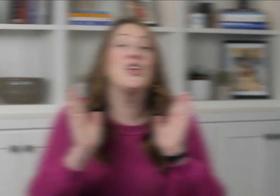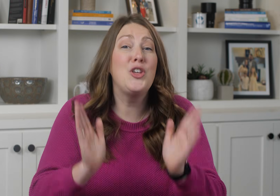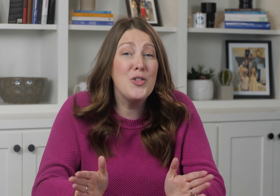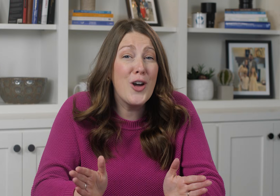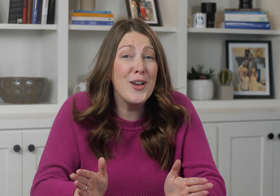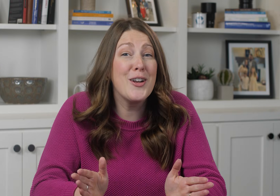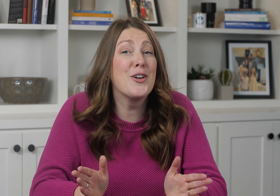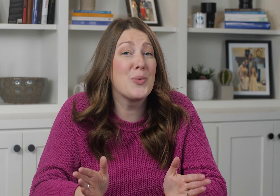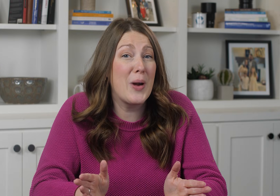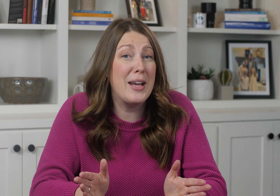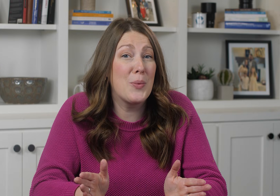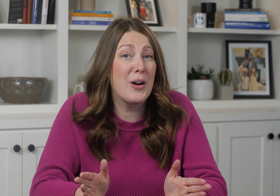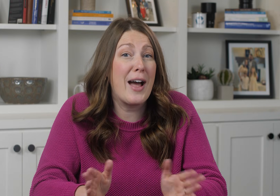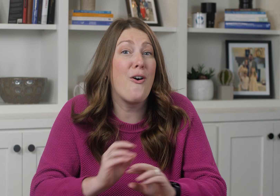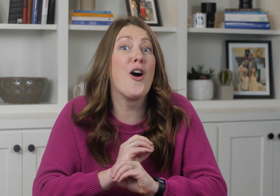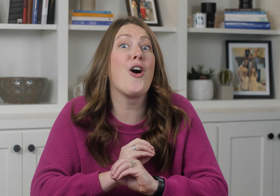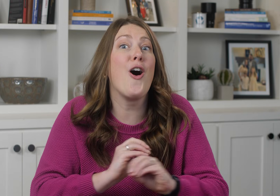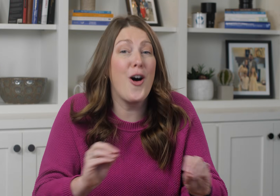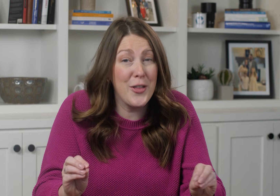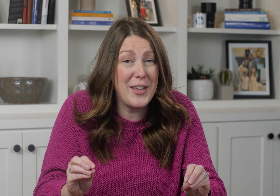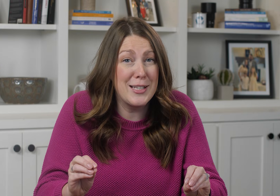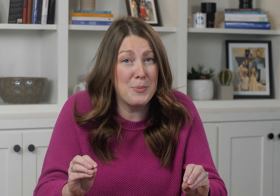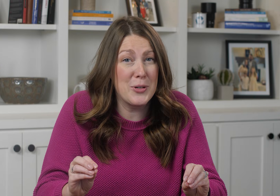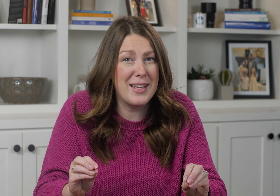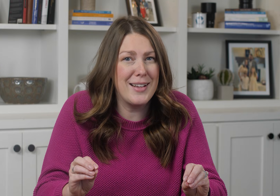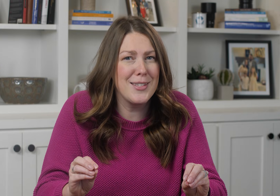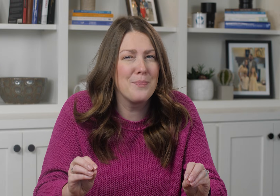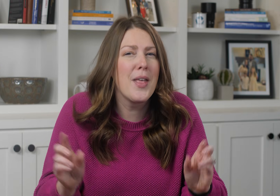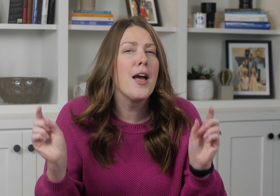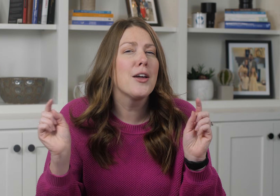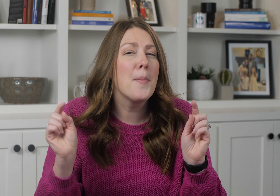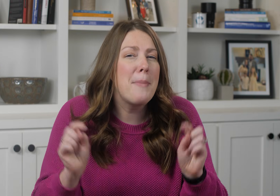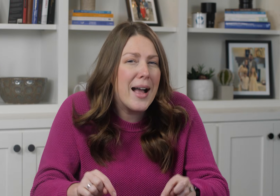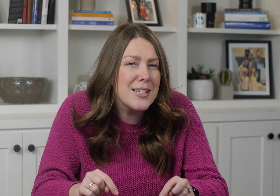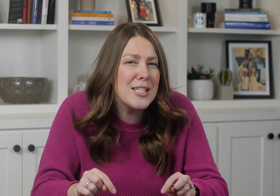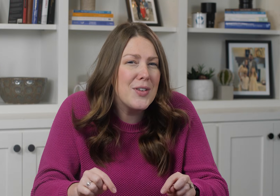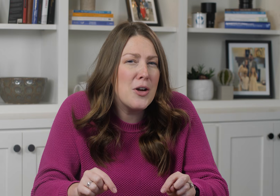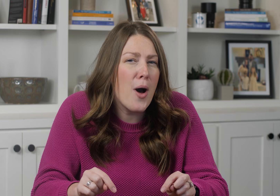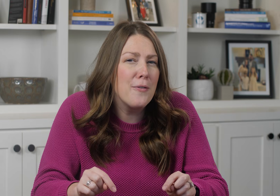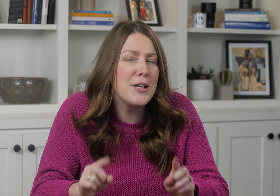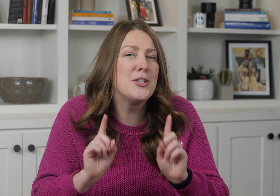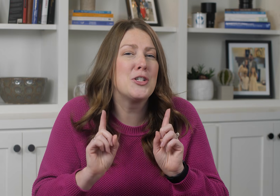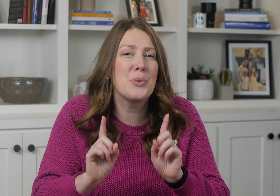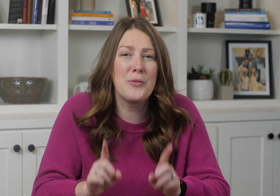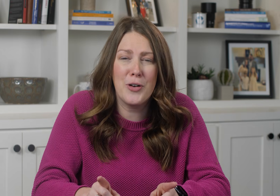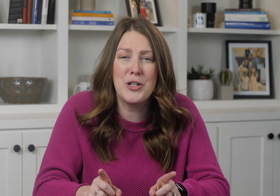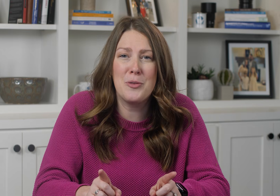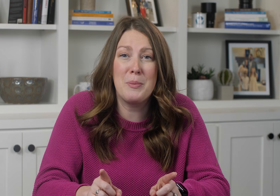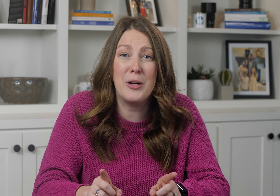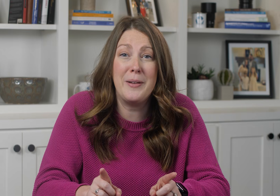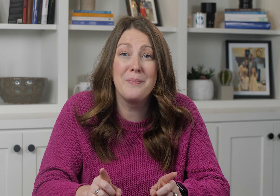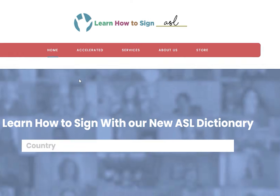You've gotten a great workout on all things sports signs. Come back to this video often to refresh your memory.